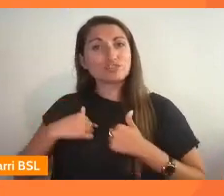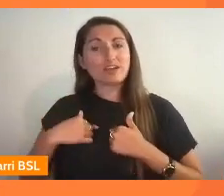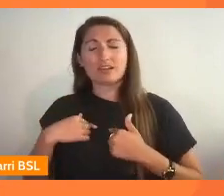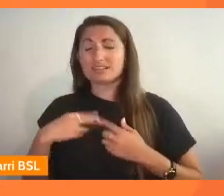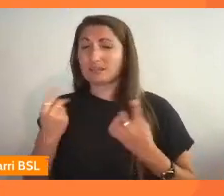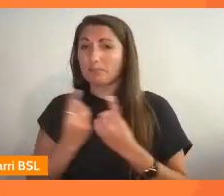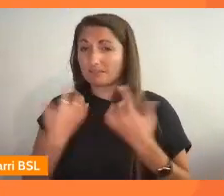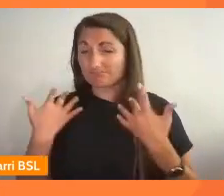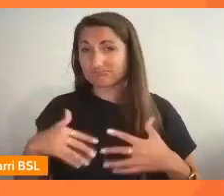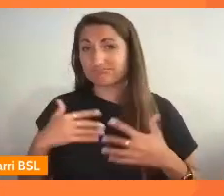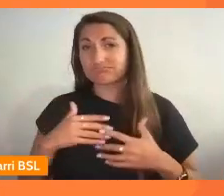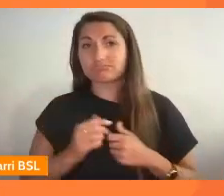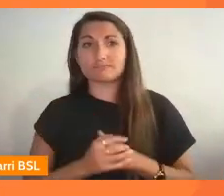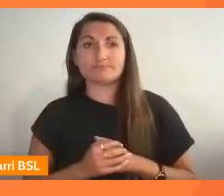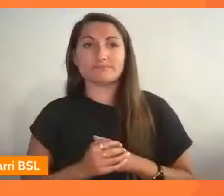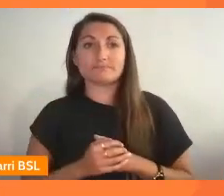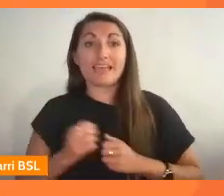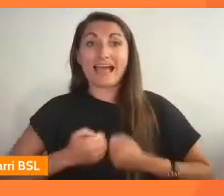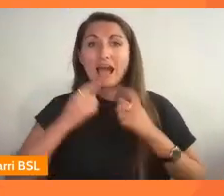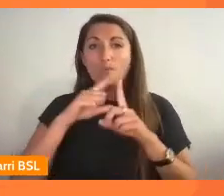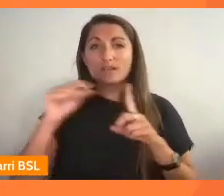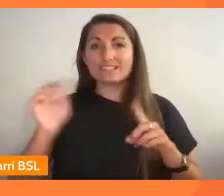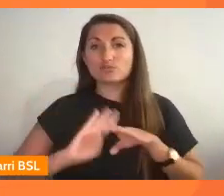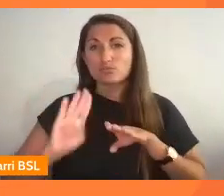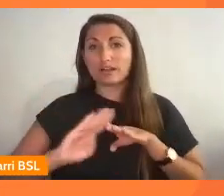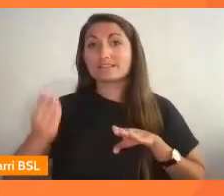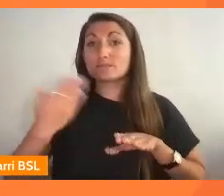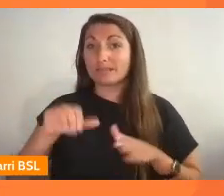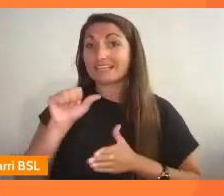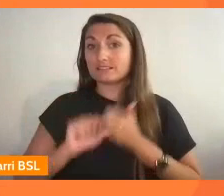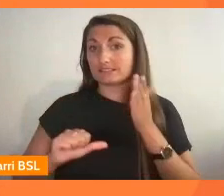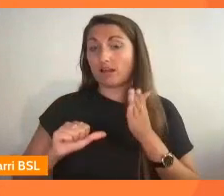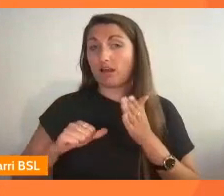which is where our digital practice has started.